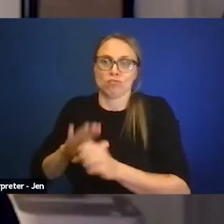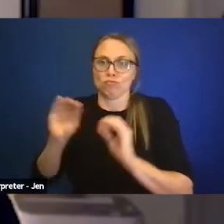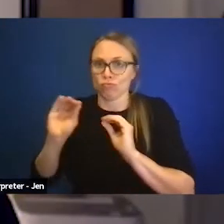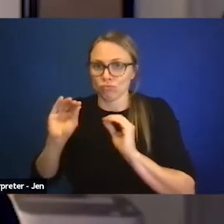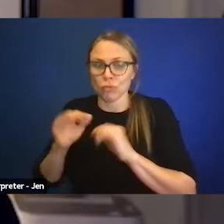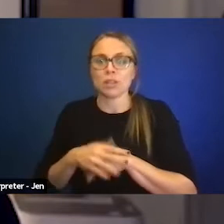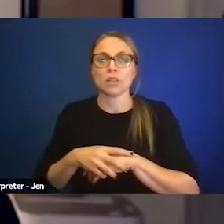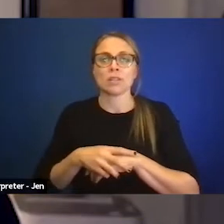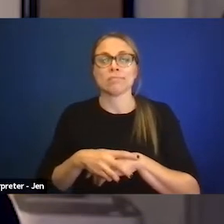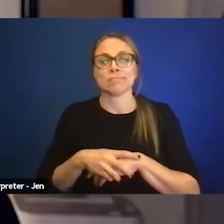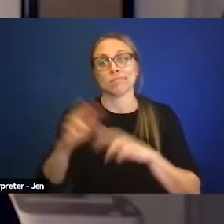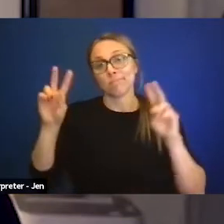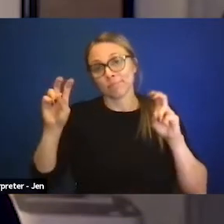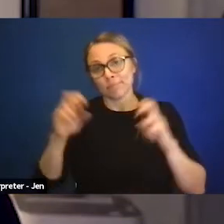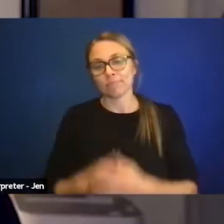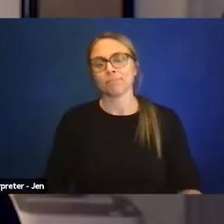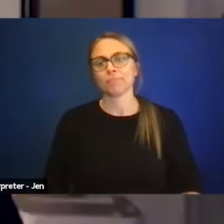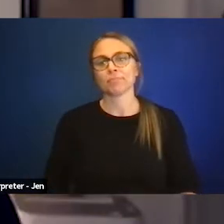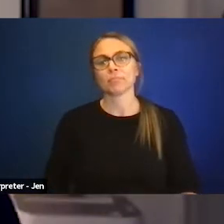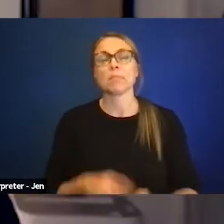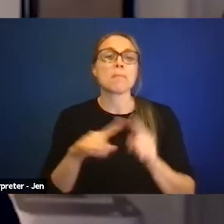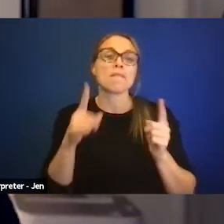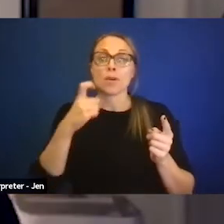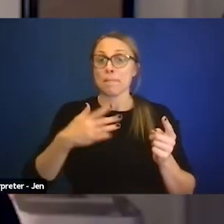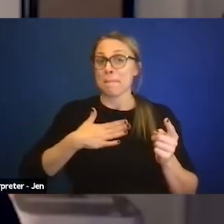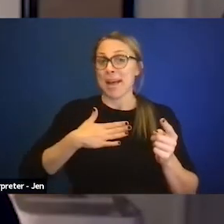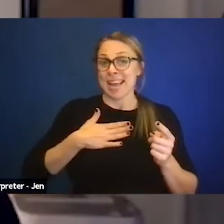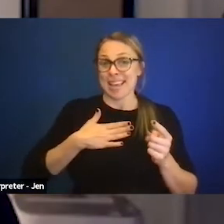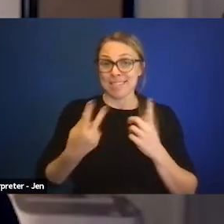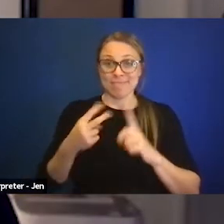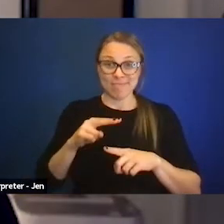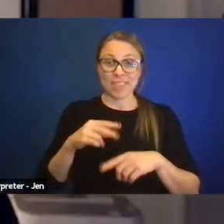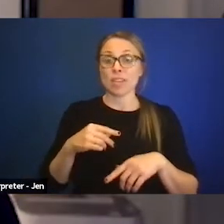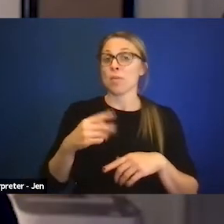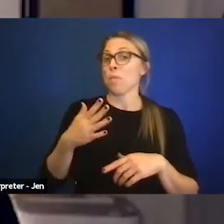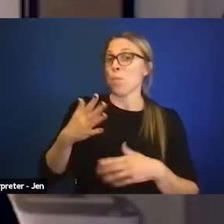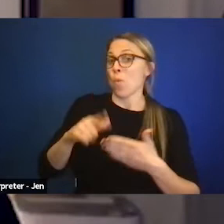For me, one of the issues in higher ed and other areas that, for the moment, in higher ed,